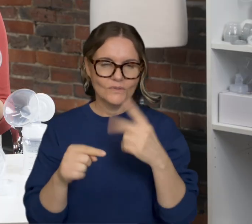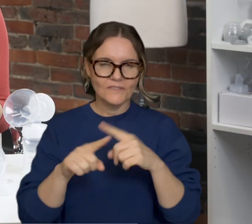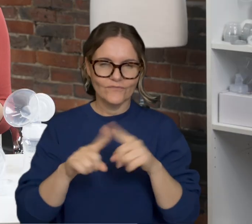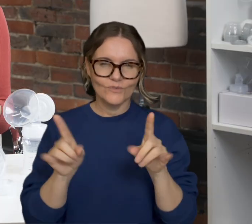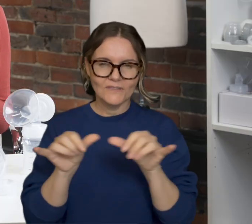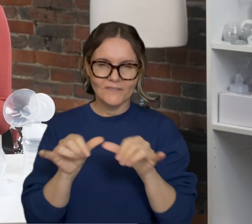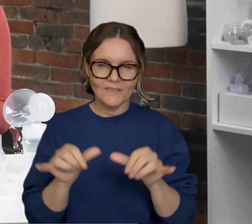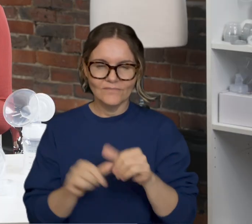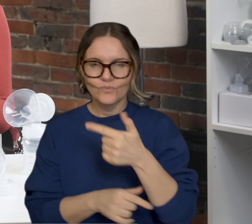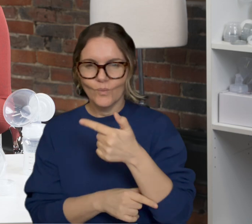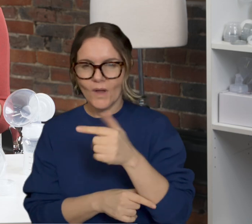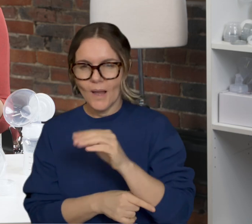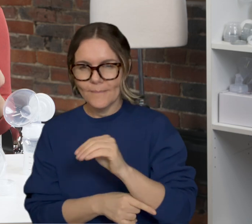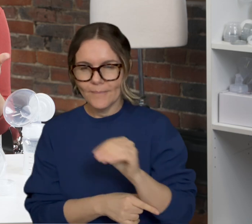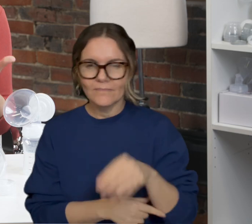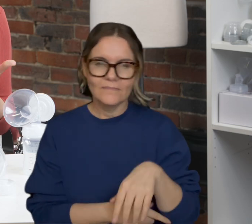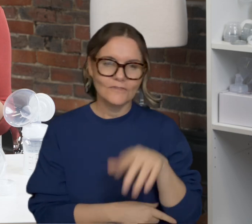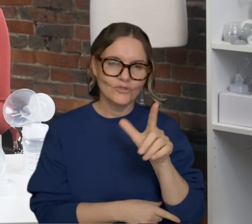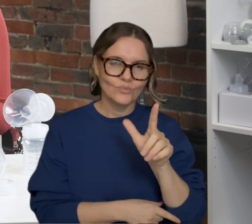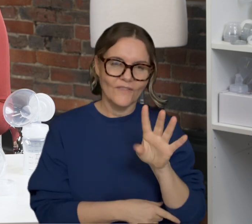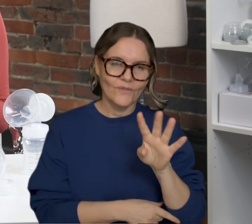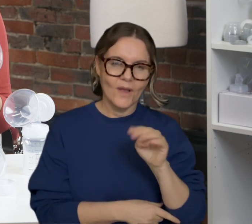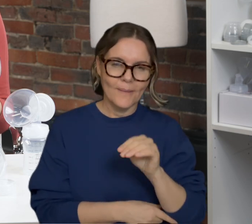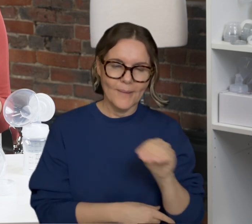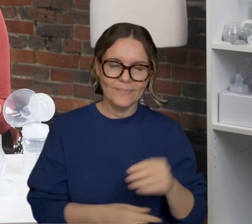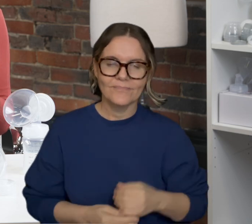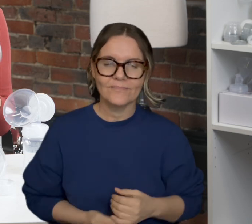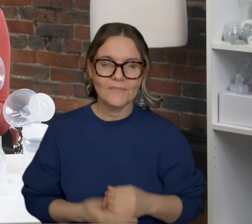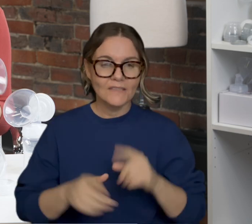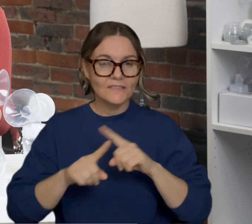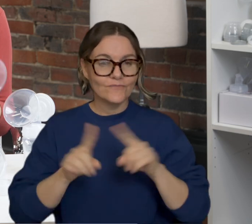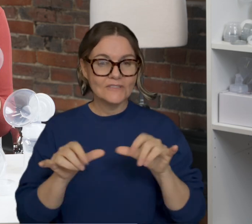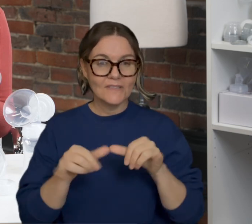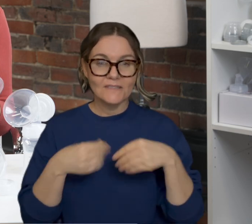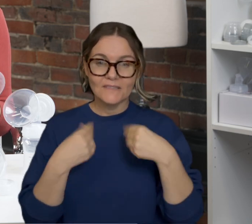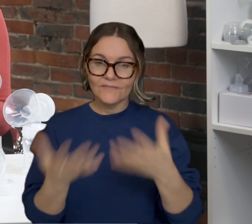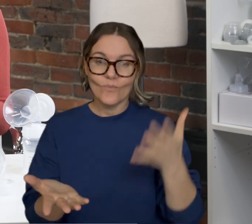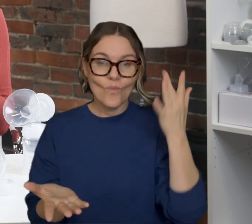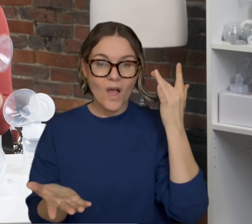reason why Cimilre includes two different sizes is so that you can get the correct fit for your body